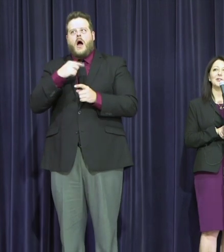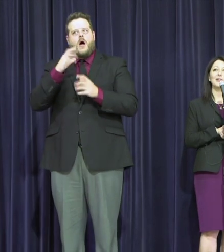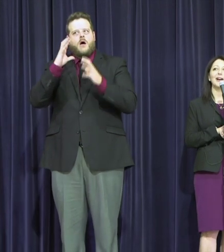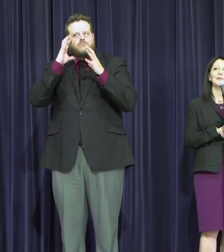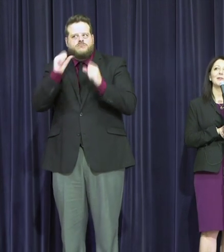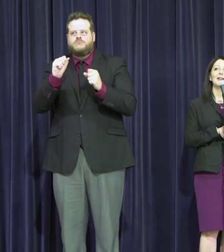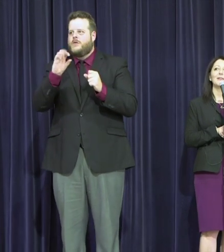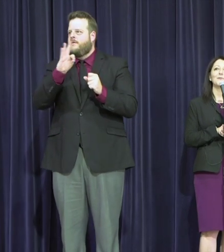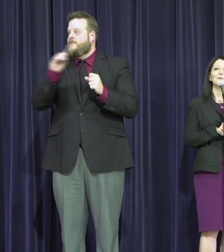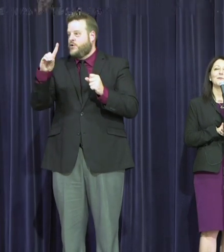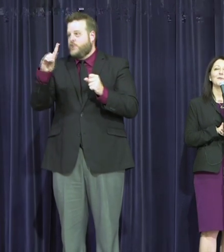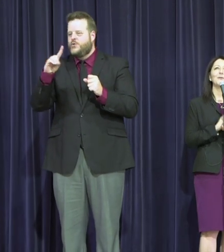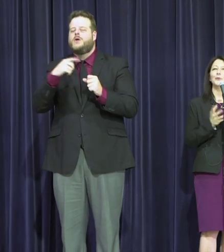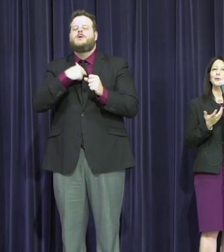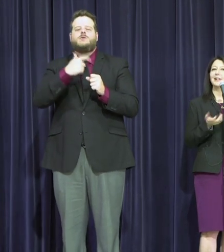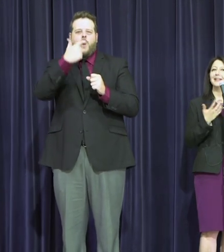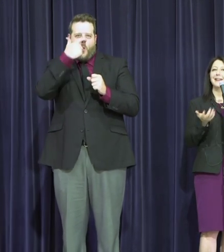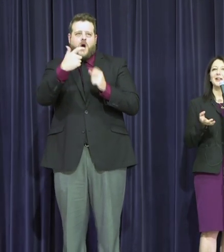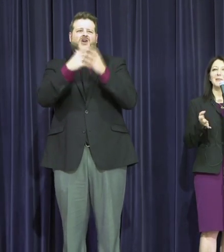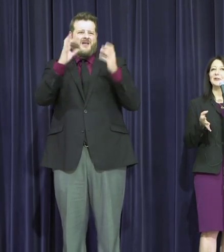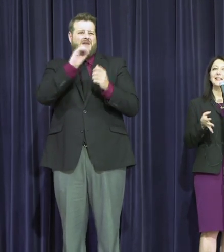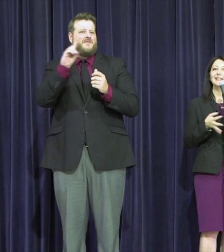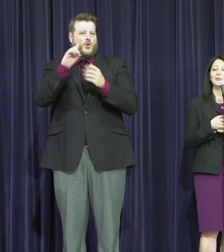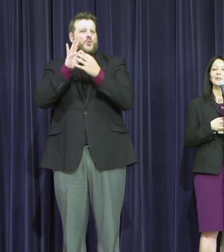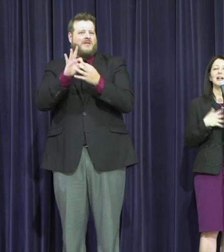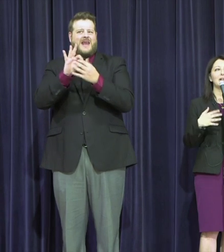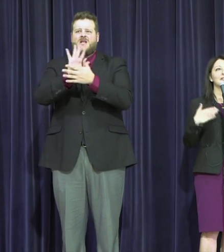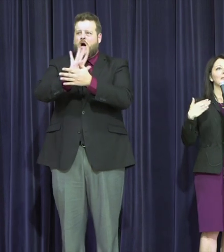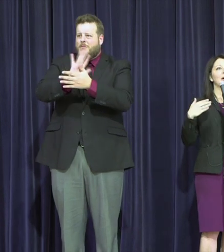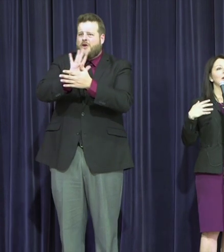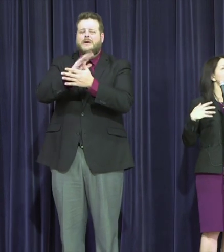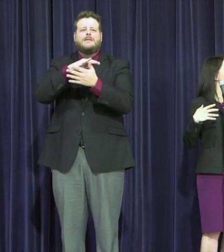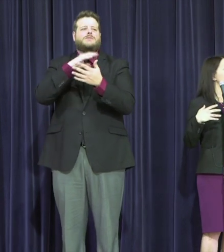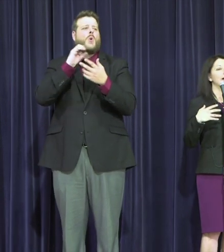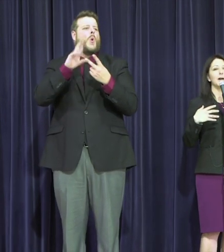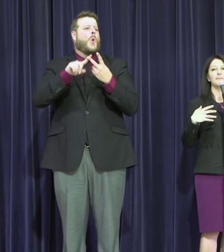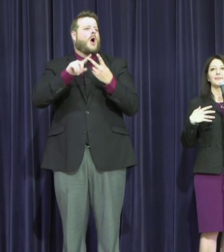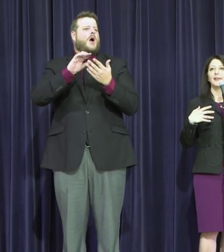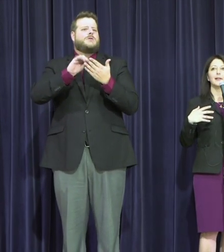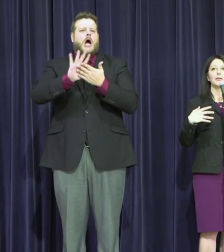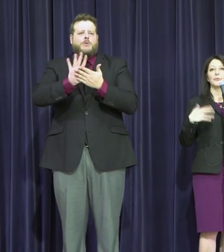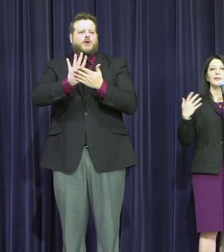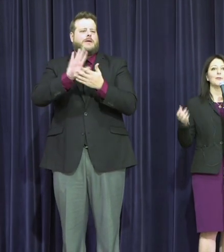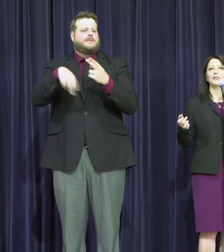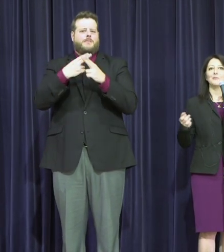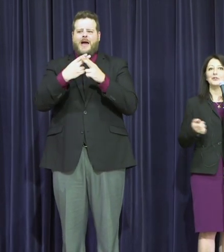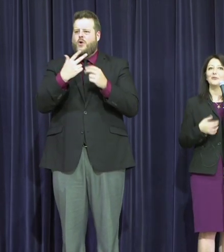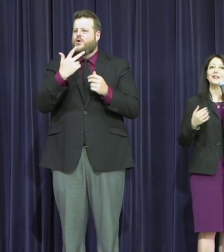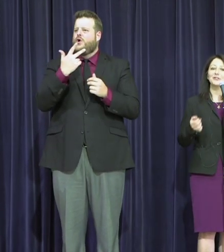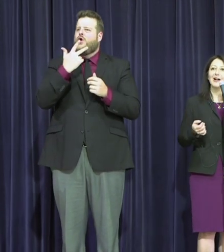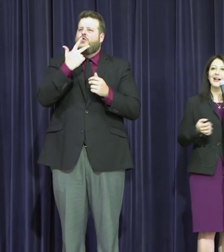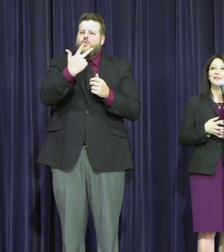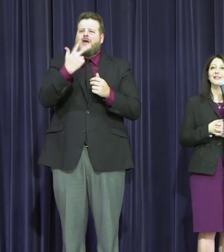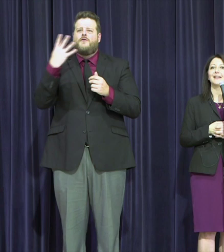I watch a lot of food-related documentaries or documentaries about 3 or 4 star Michelin restaurants